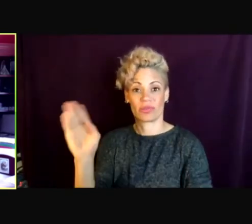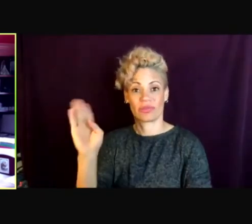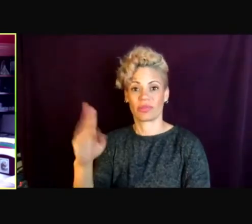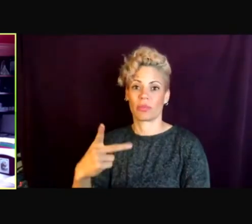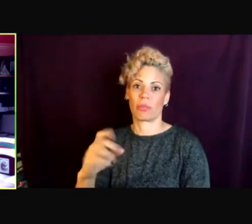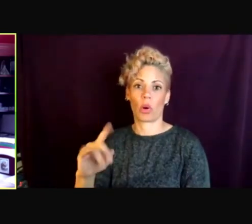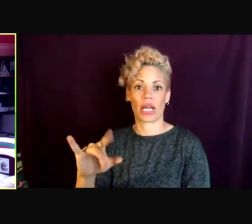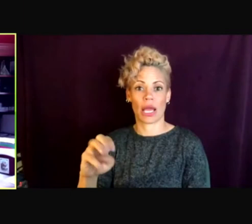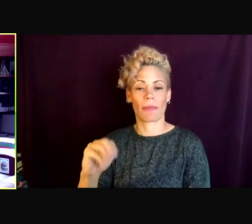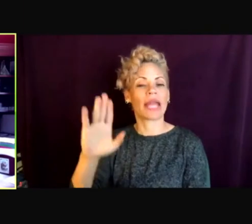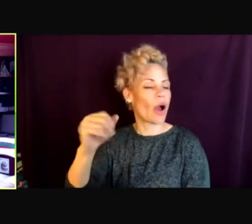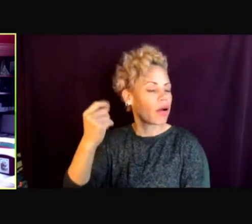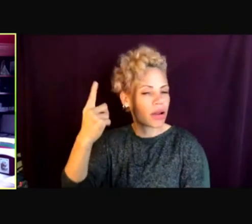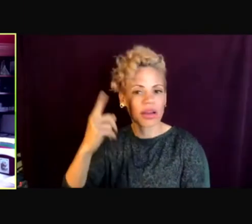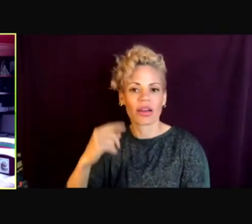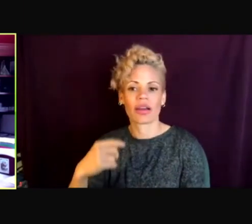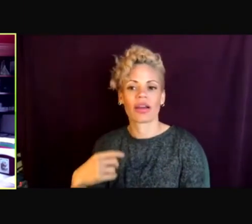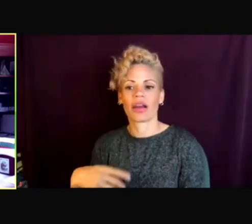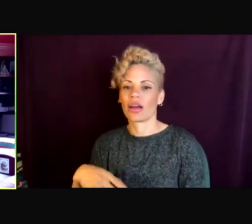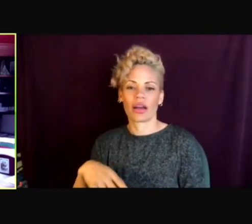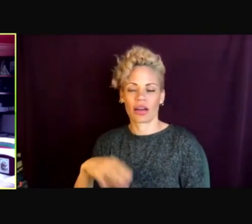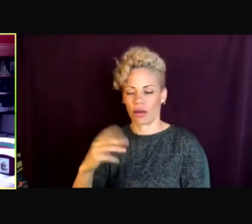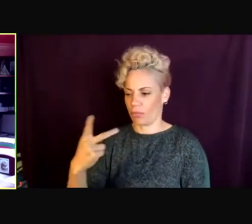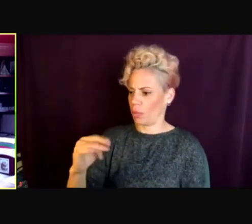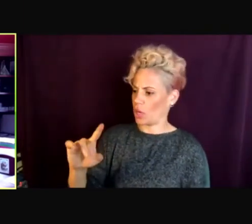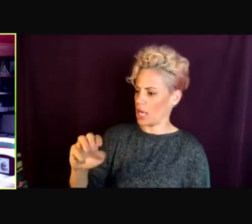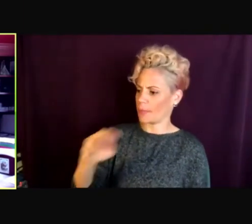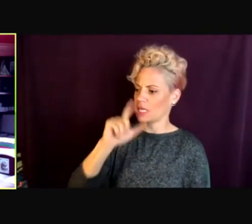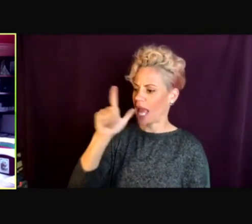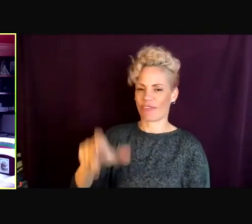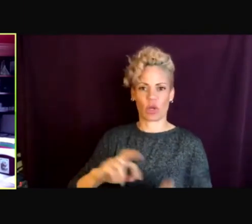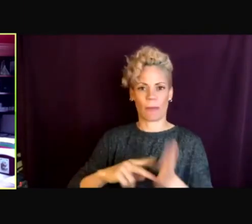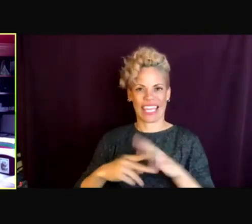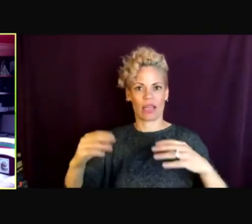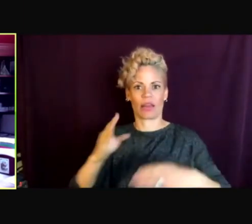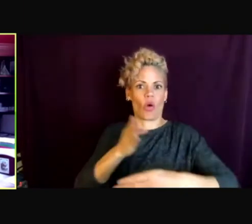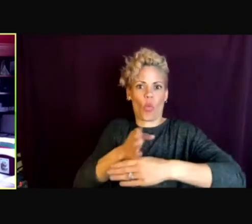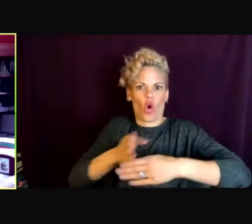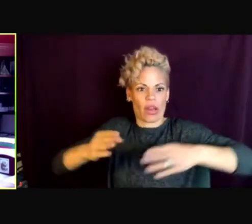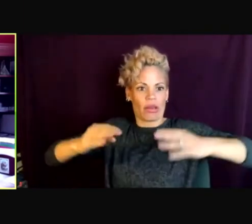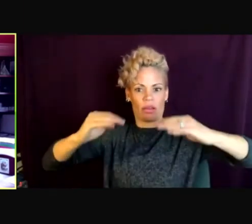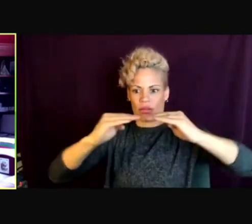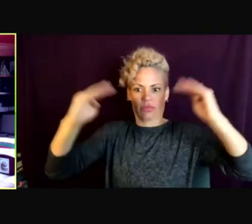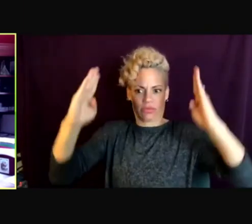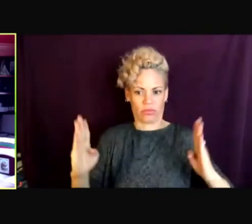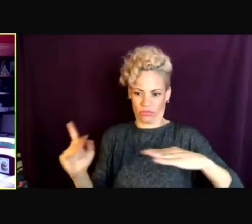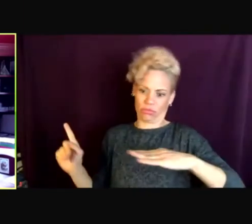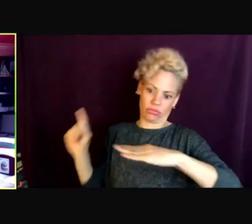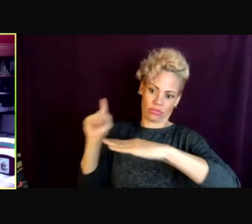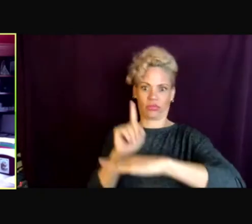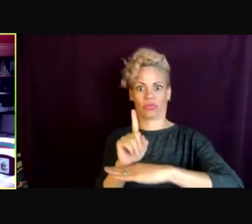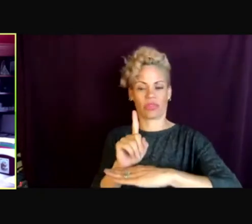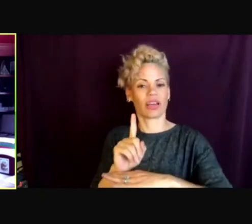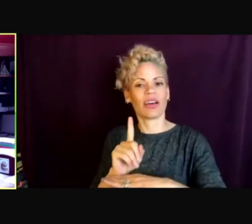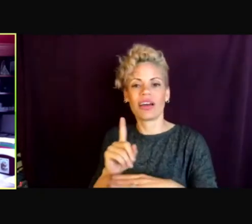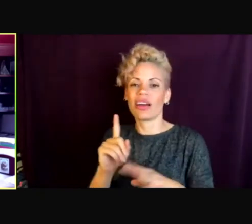doesn't have to be a wooden thing or steel thing or whatever. But whenever you have control of the audience,